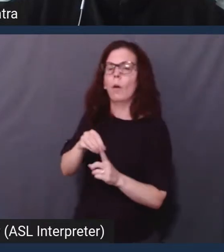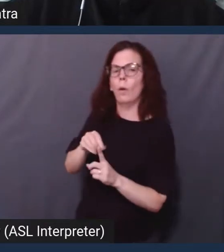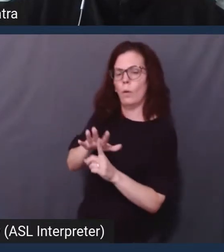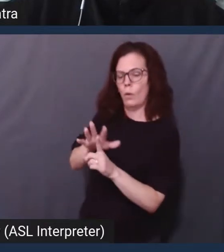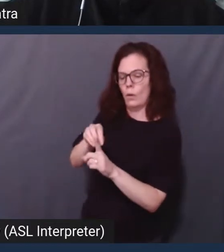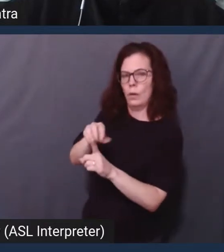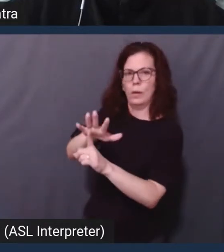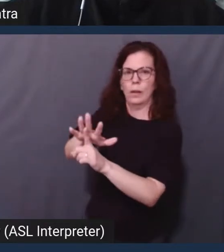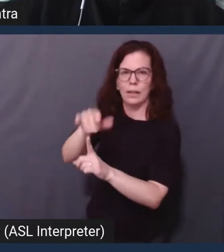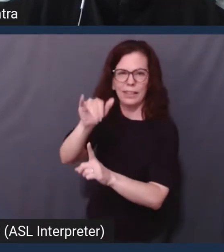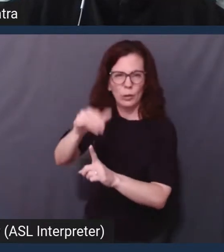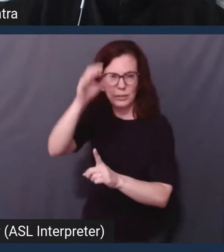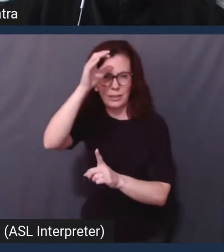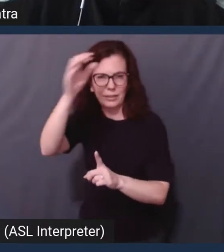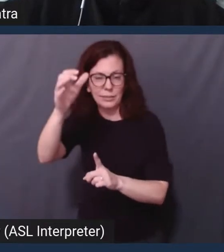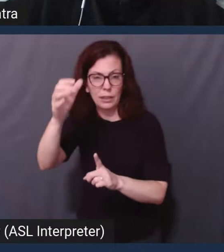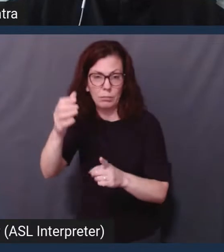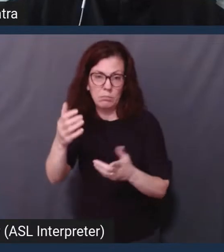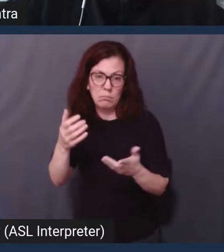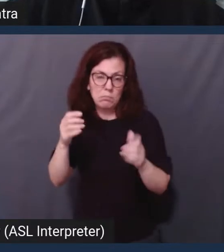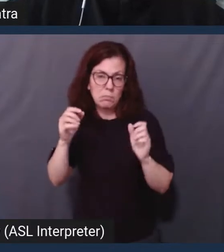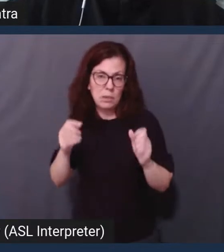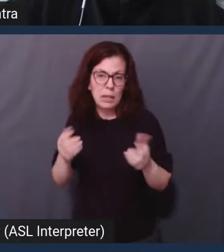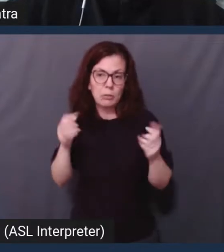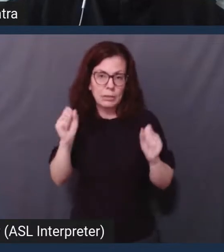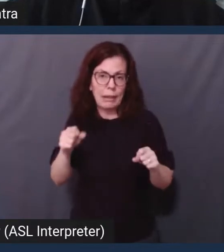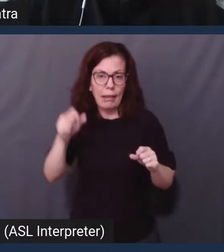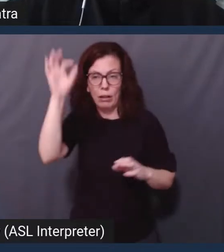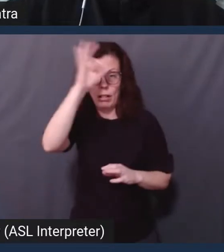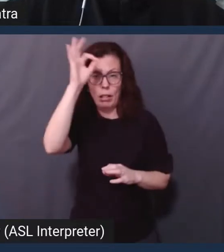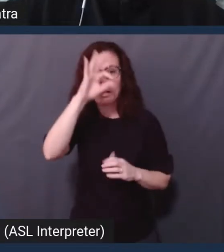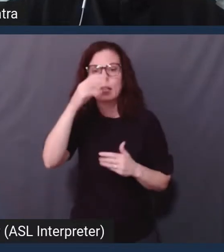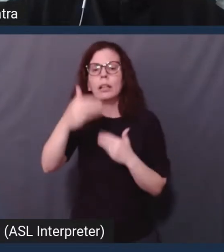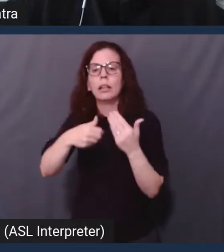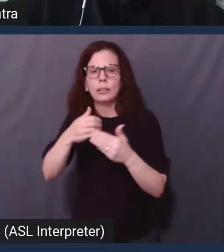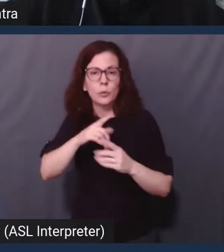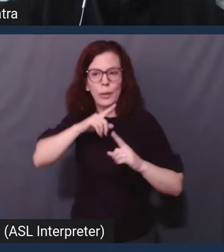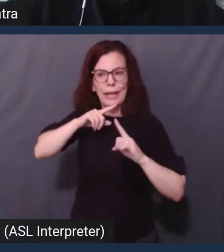even if you're not familiar. So you can answer those questions without having to rely on somebody else